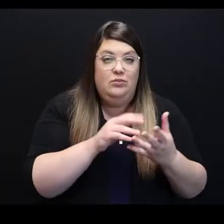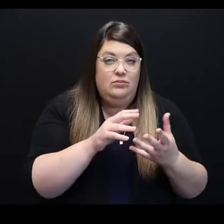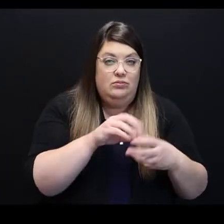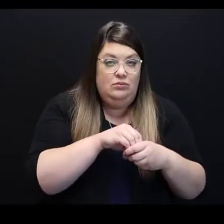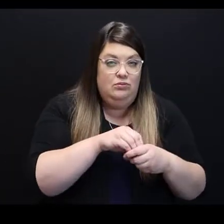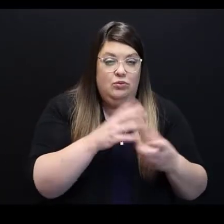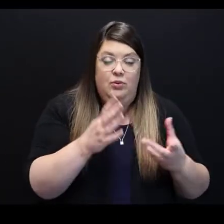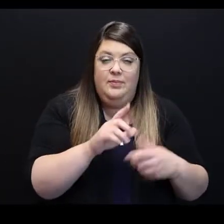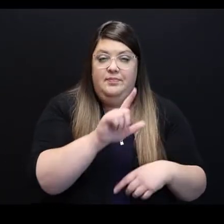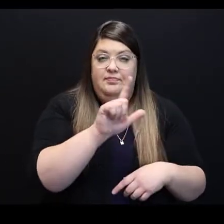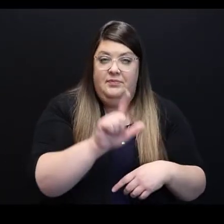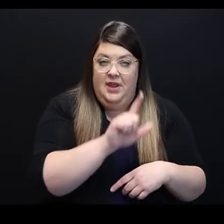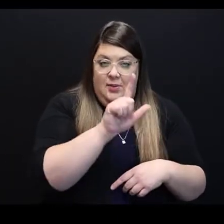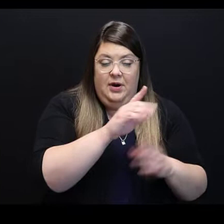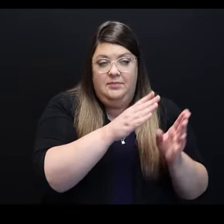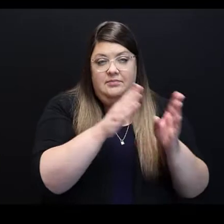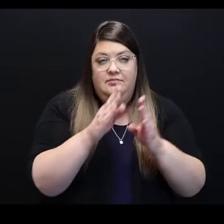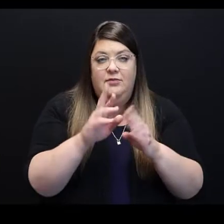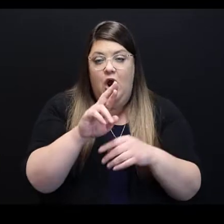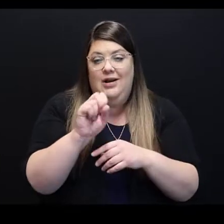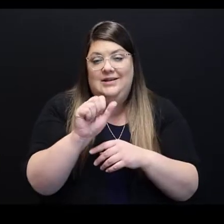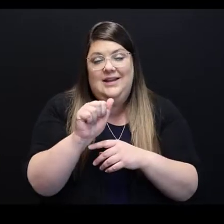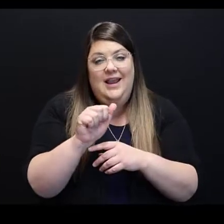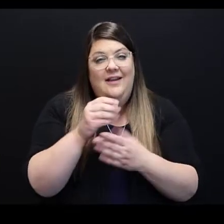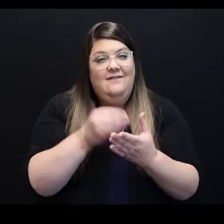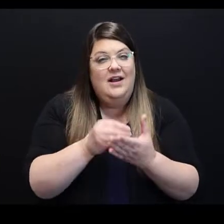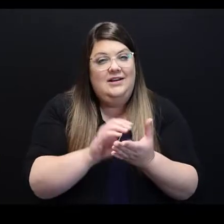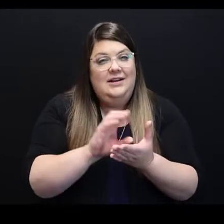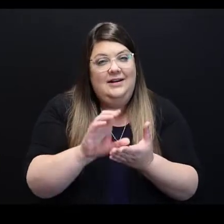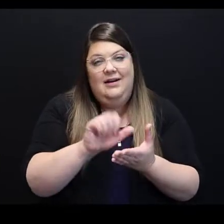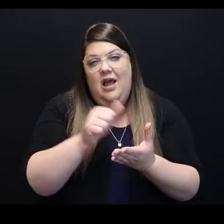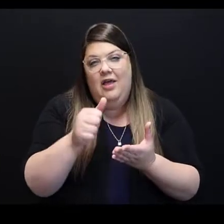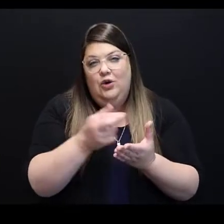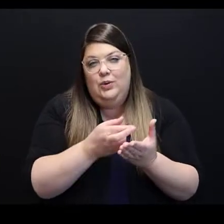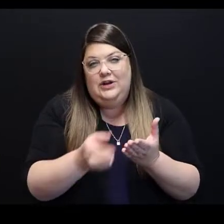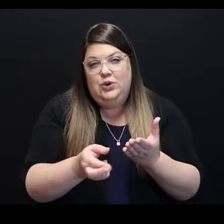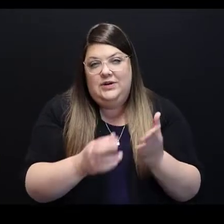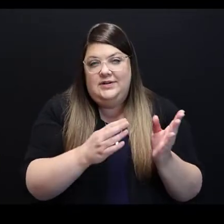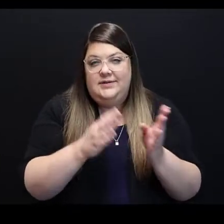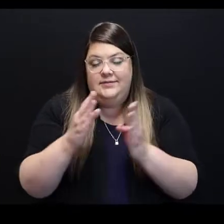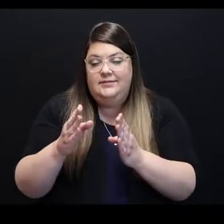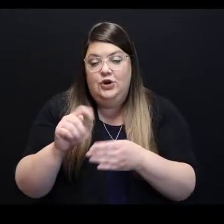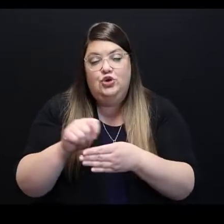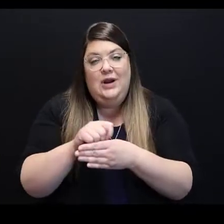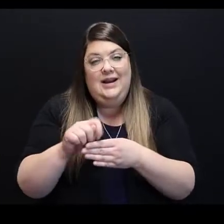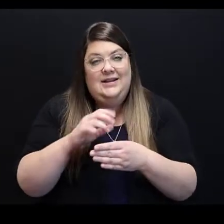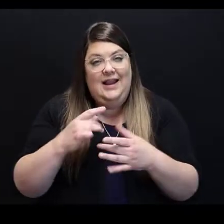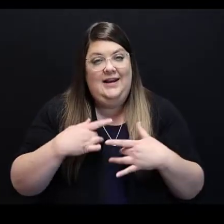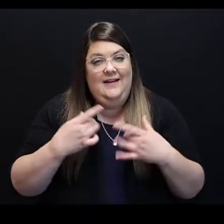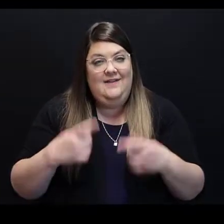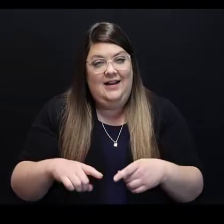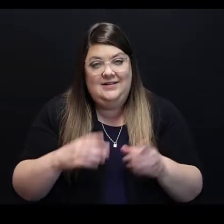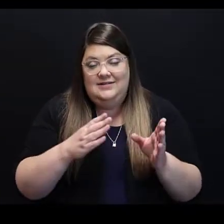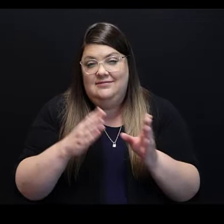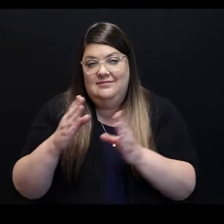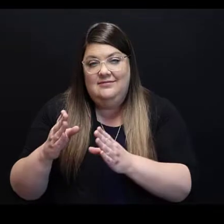RSA funded and other resources, trainings and events, accessibility resources, and join the